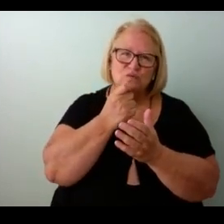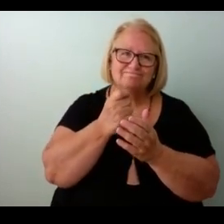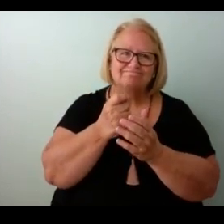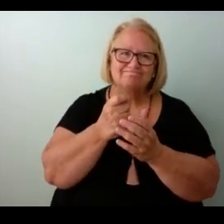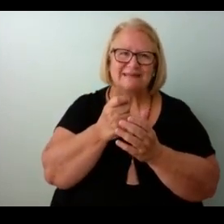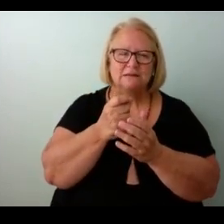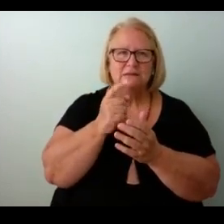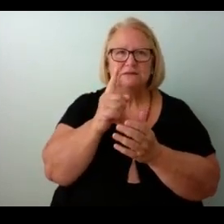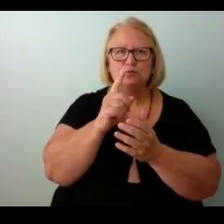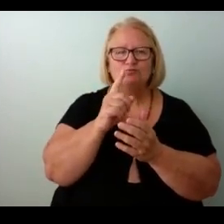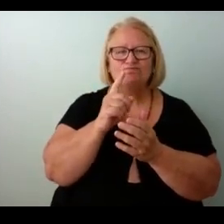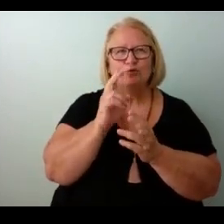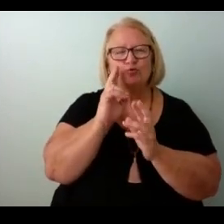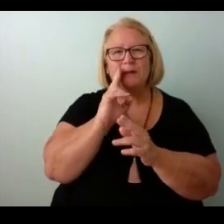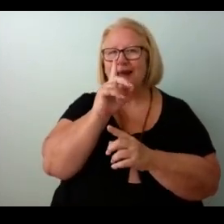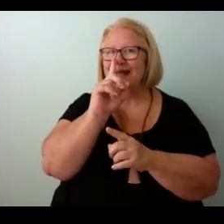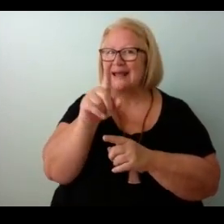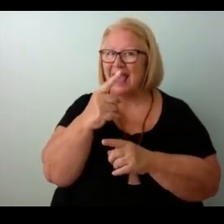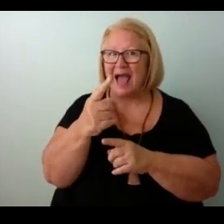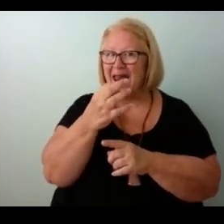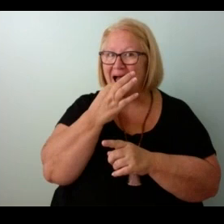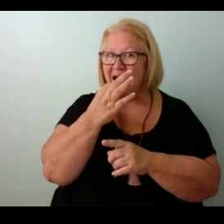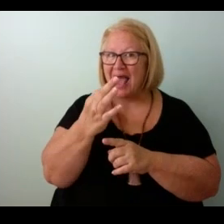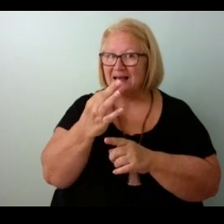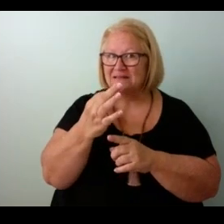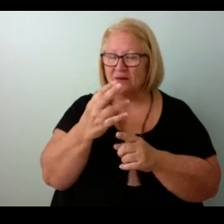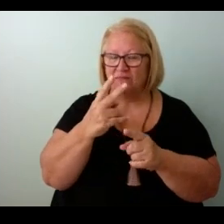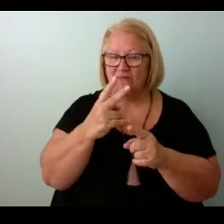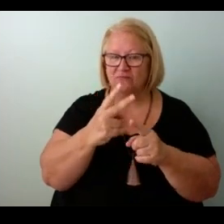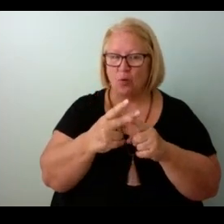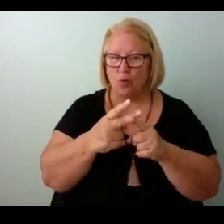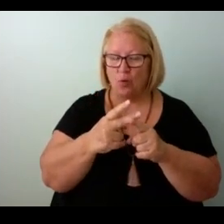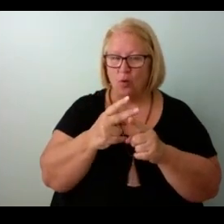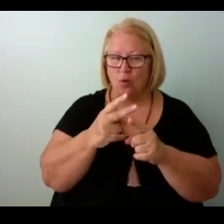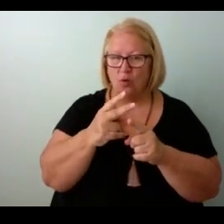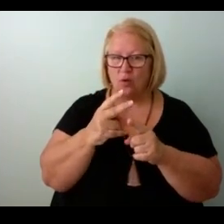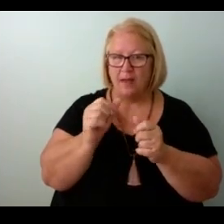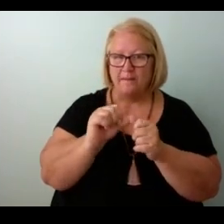But if you apply for hardship what's the consequences for your credit report.